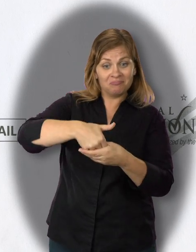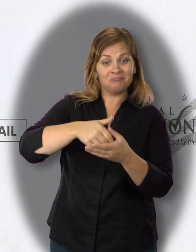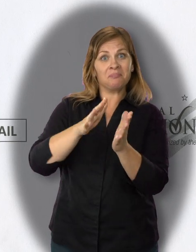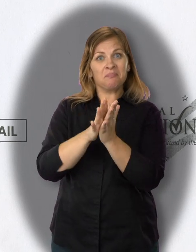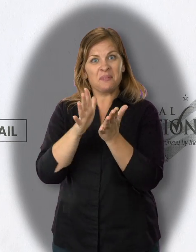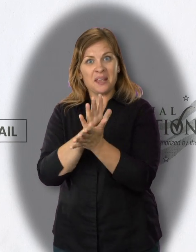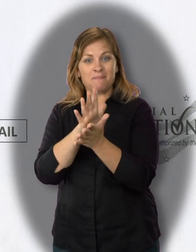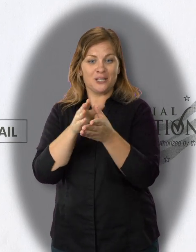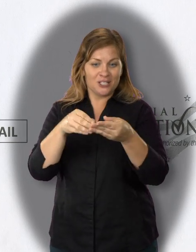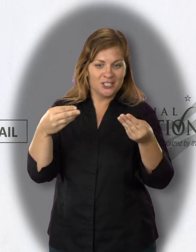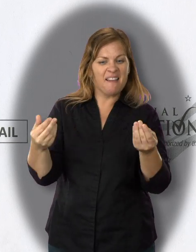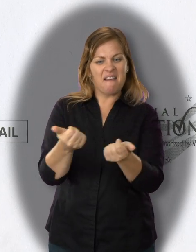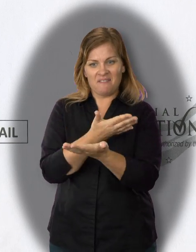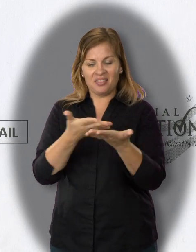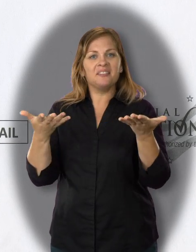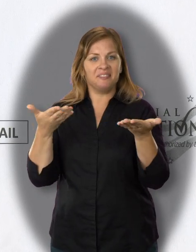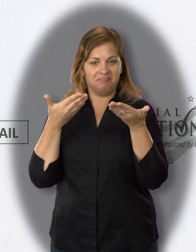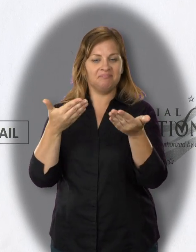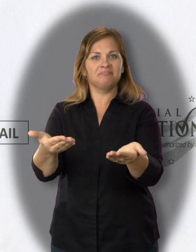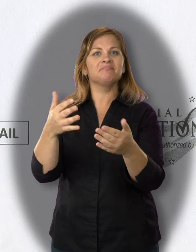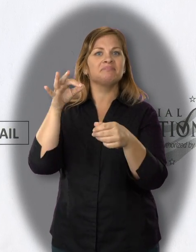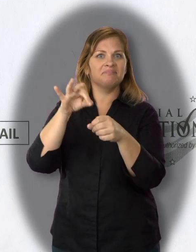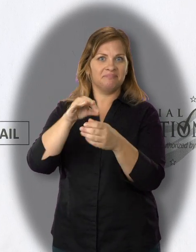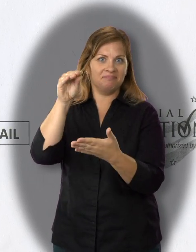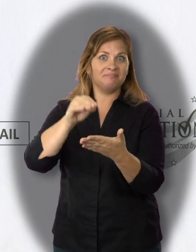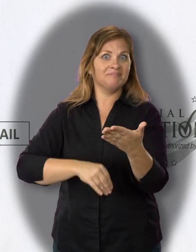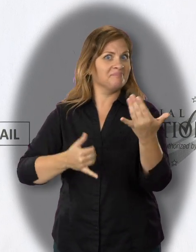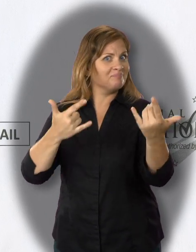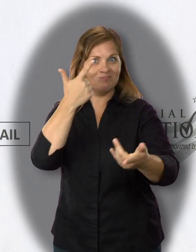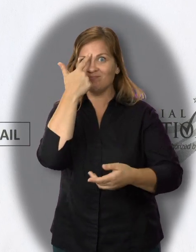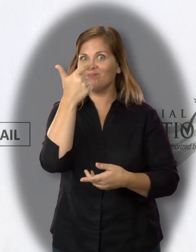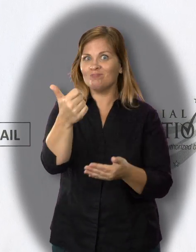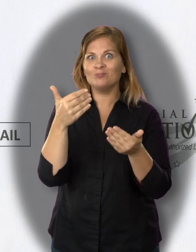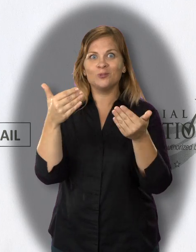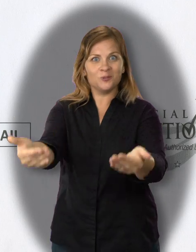Now, it's up to you.